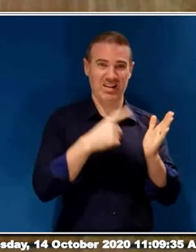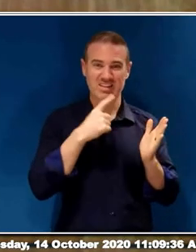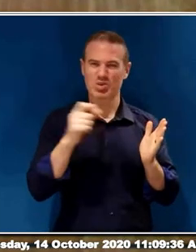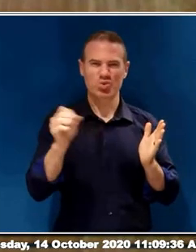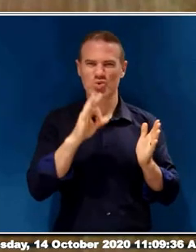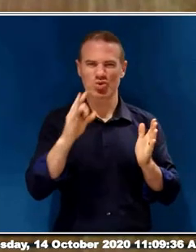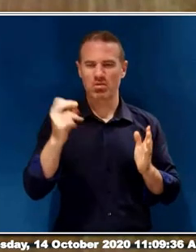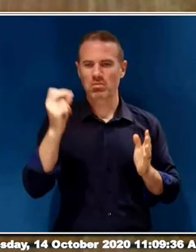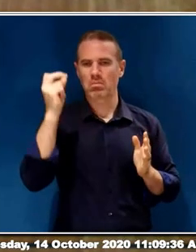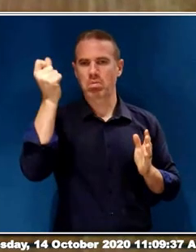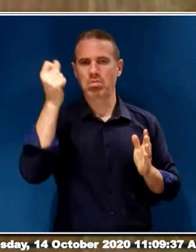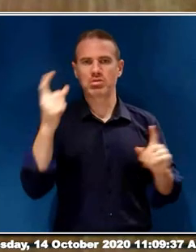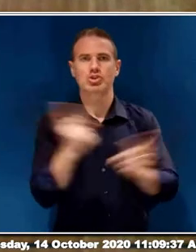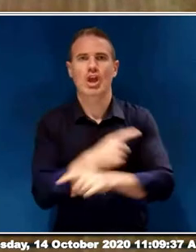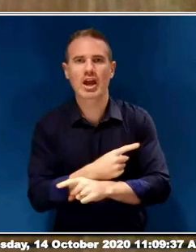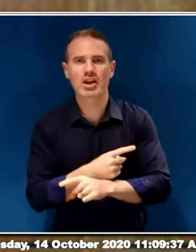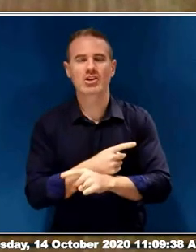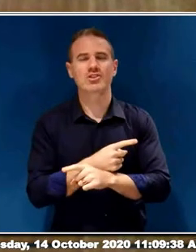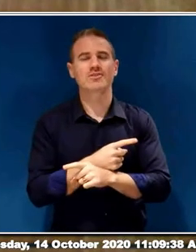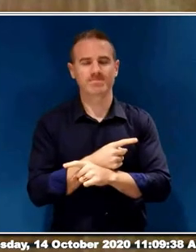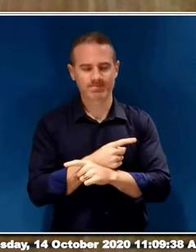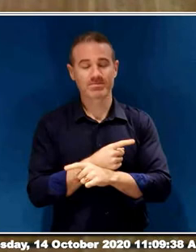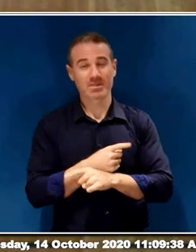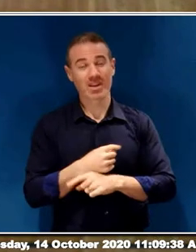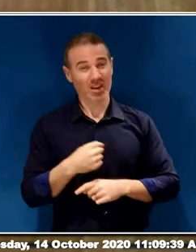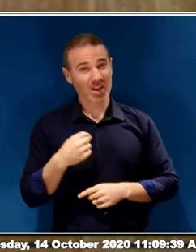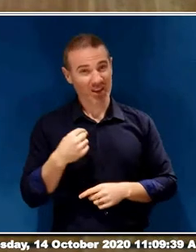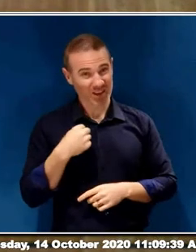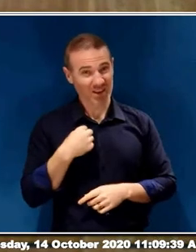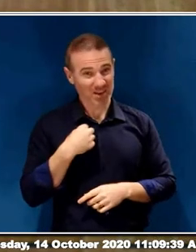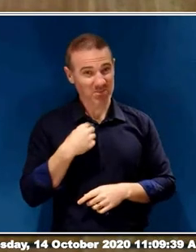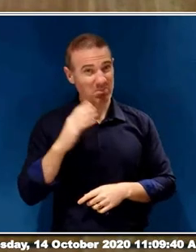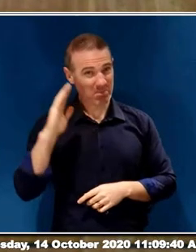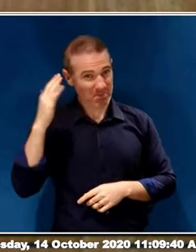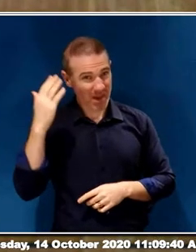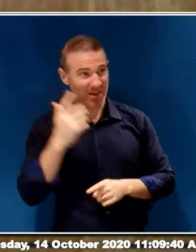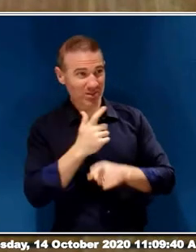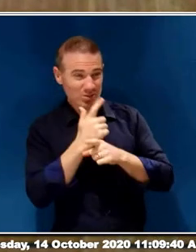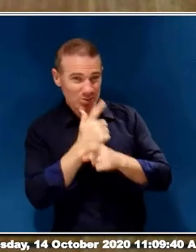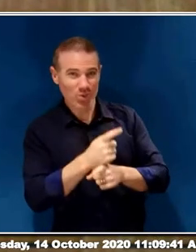I had had a conversation with the Deputy of Inclusion two days prior to that,